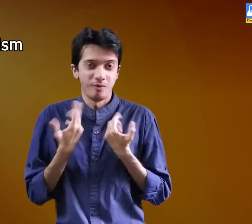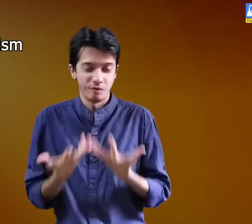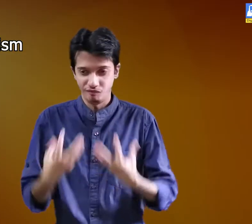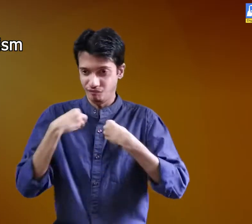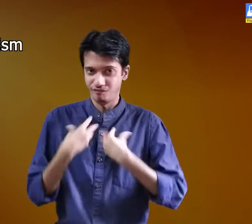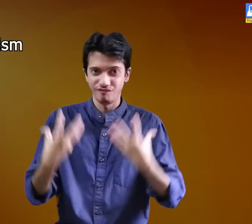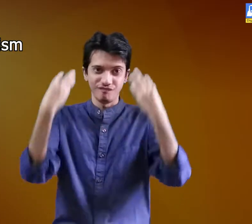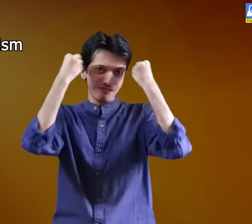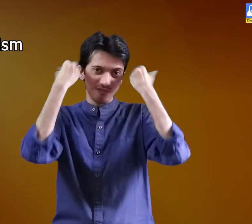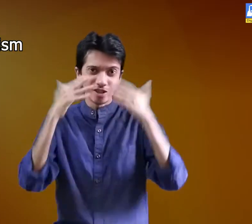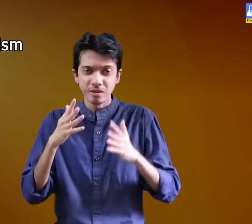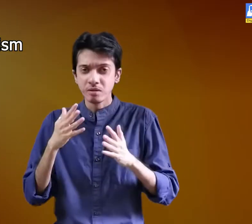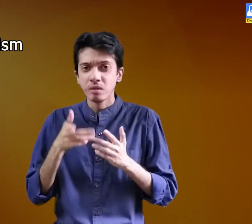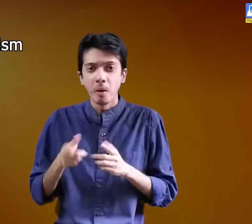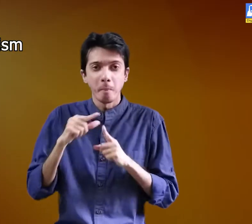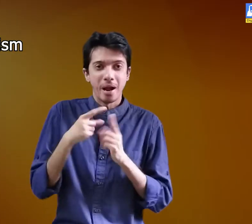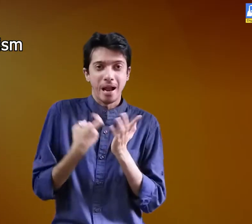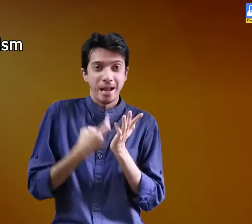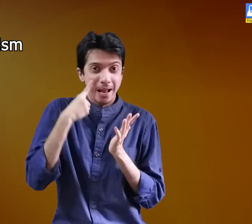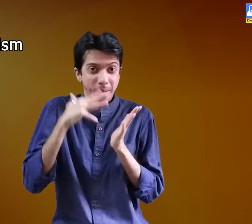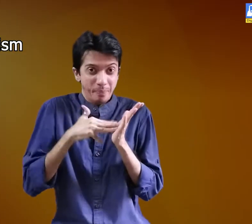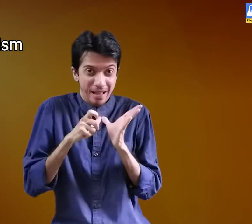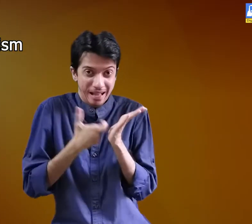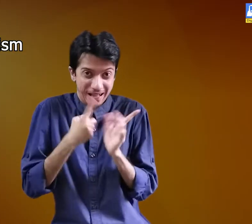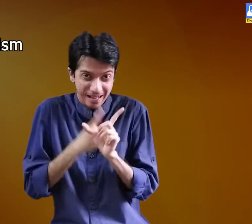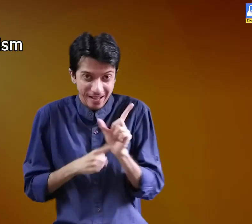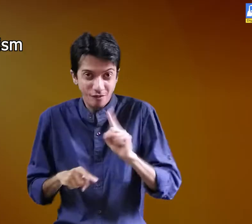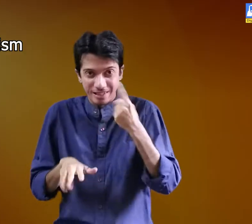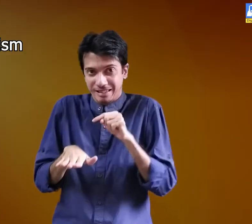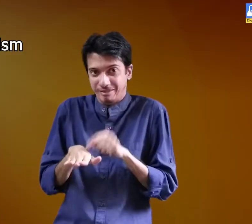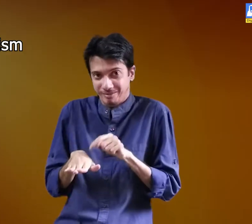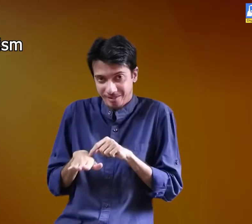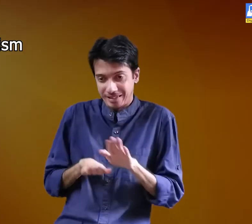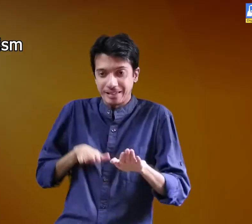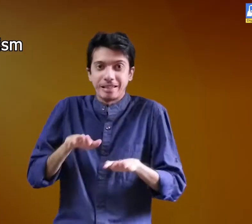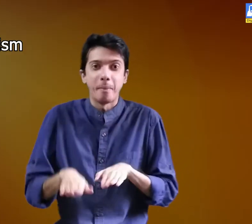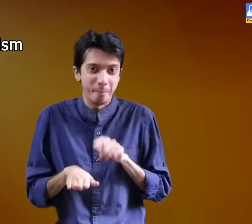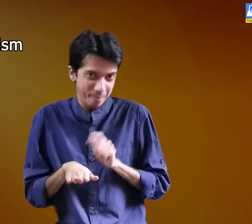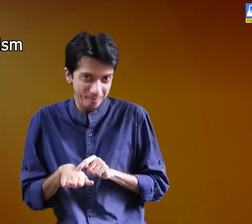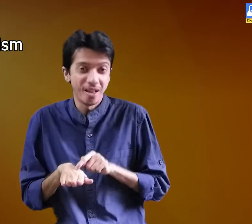from his family members in his early life that language would be his primary language